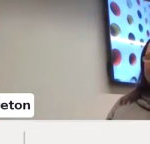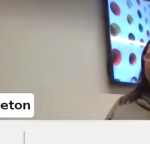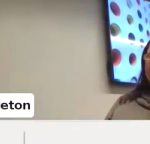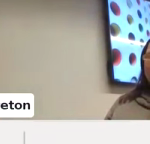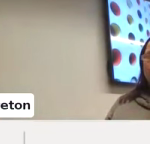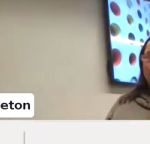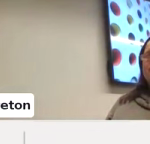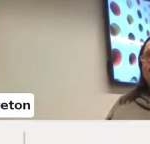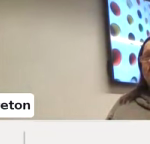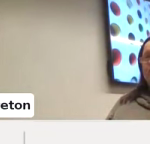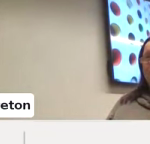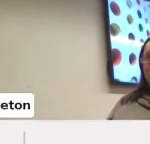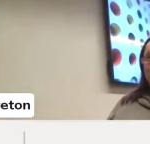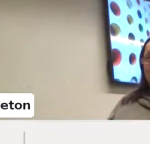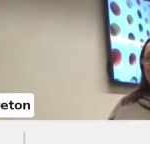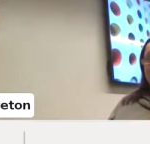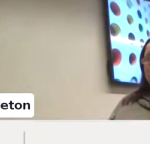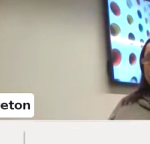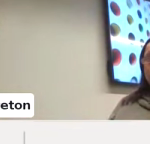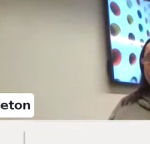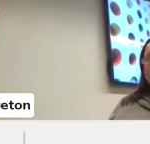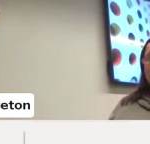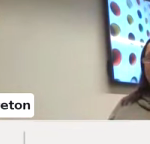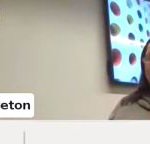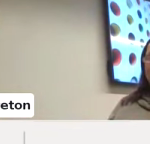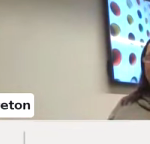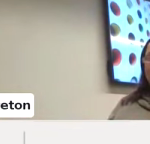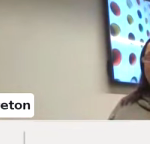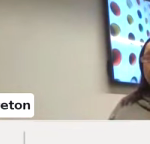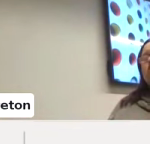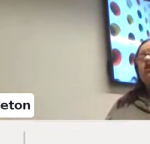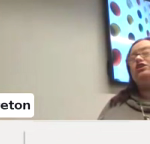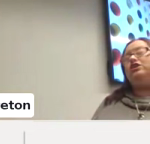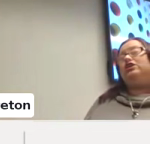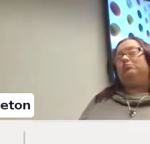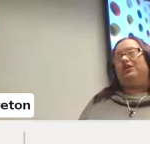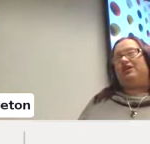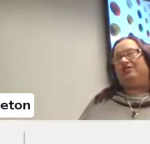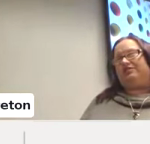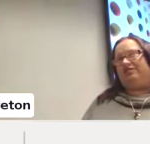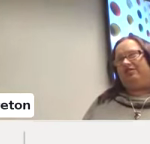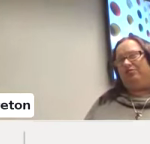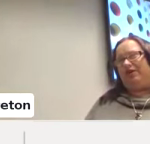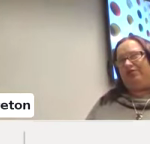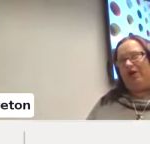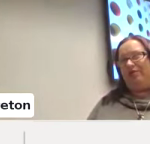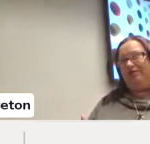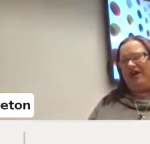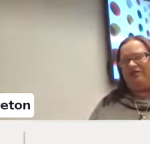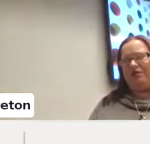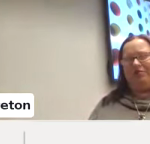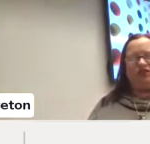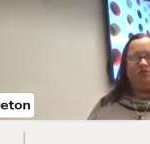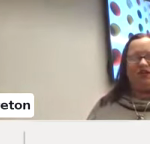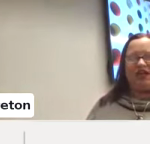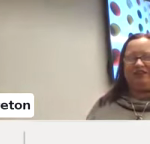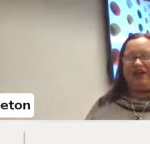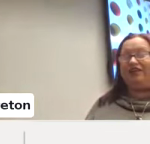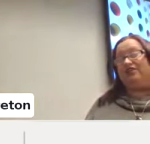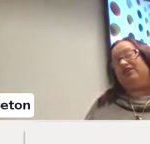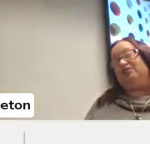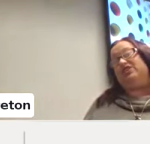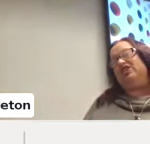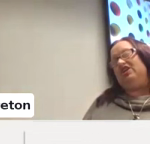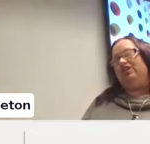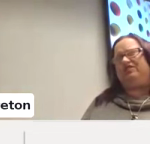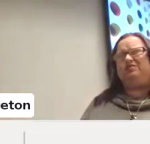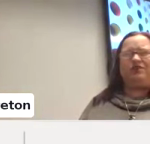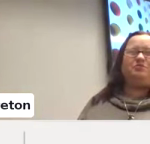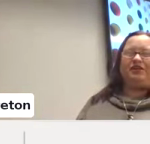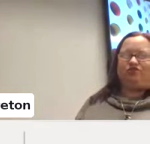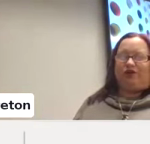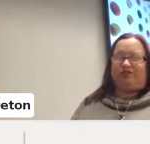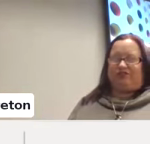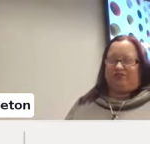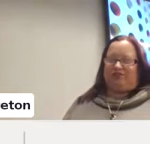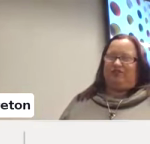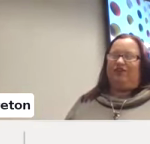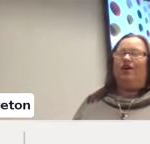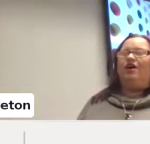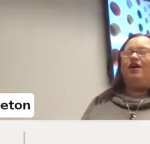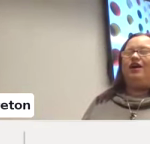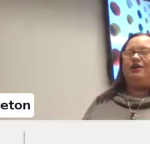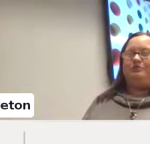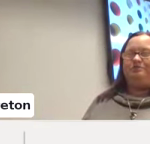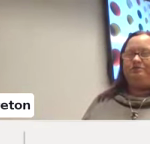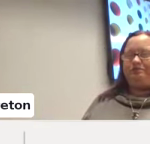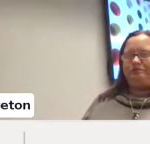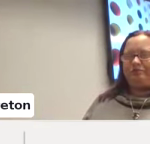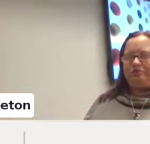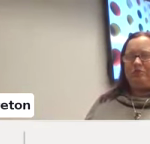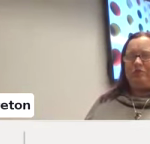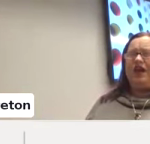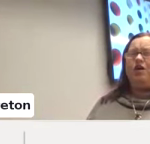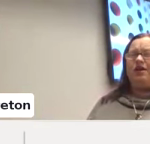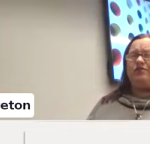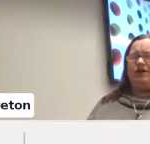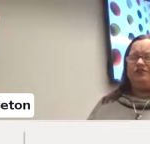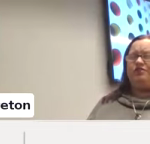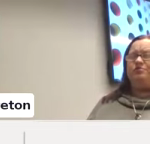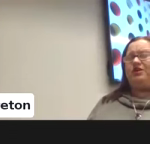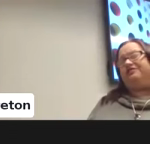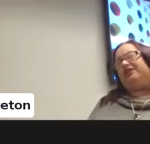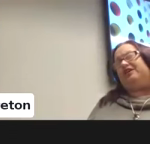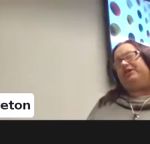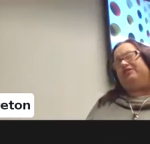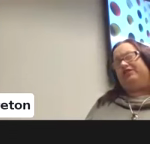We will get bow 4 game plays well with or doesn't play well with different disabilities.